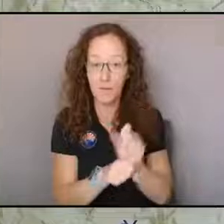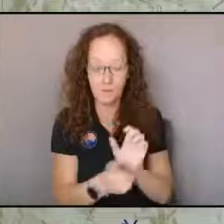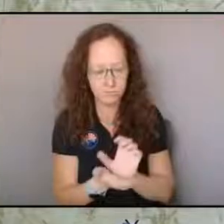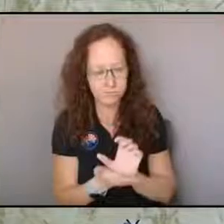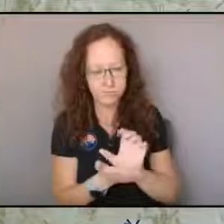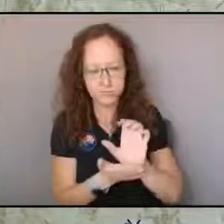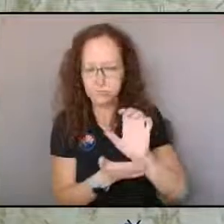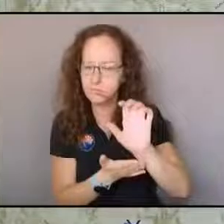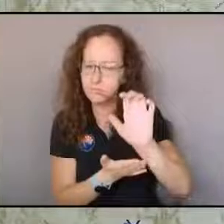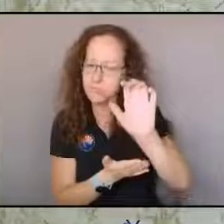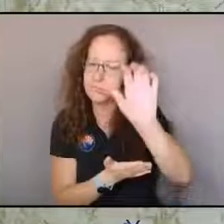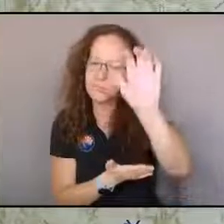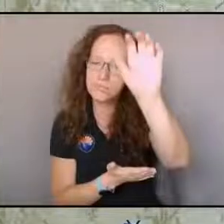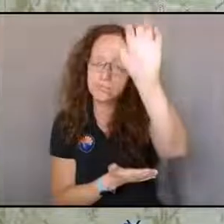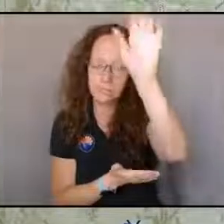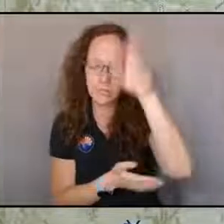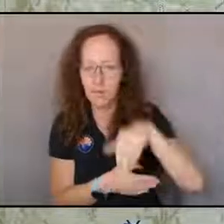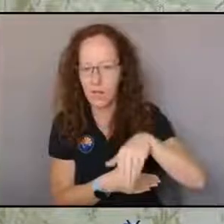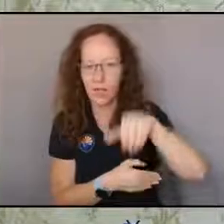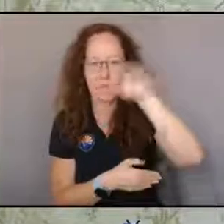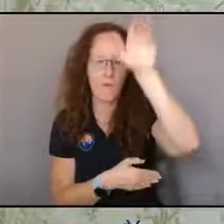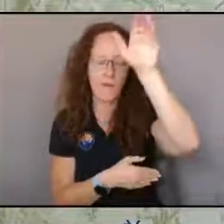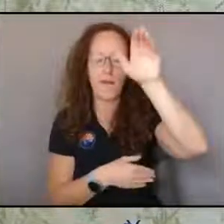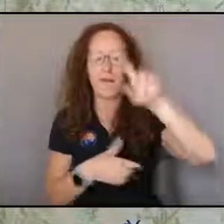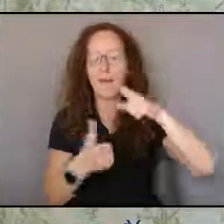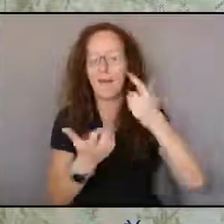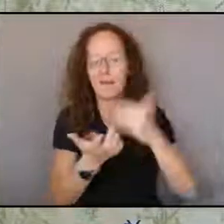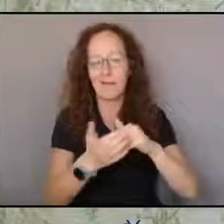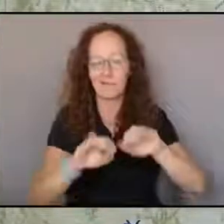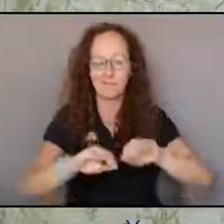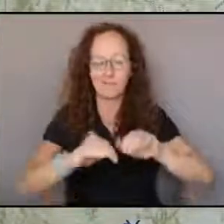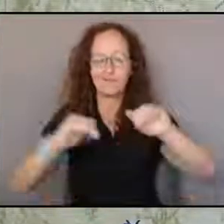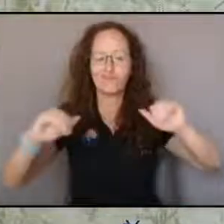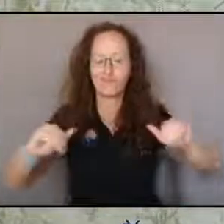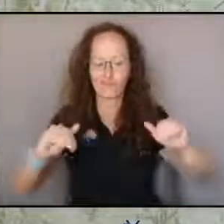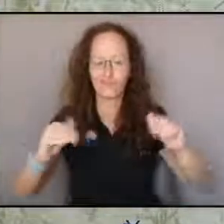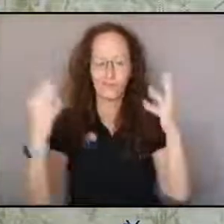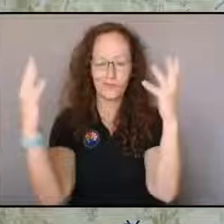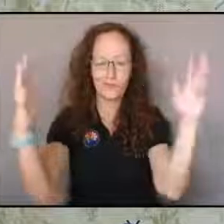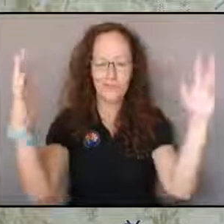THE WAY TO THE NORTH AND OPEN UP THAT SHADED FUEL BREAK